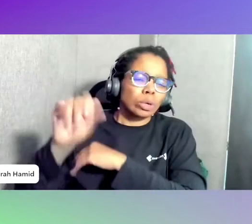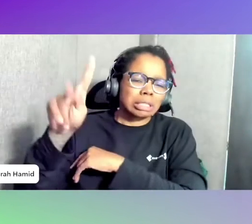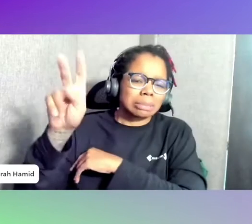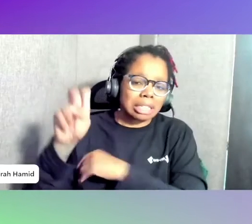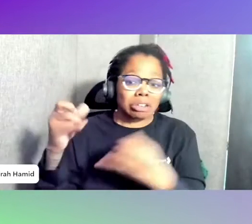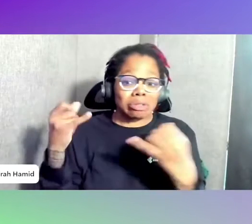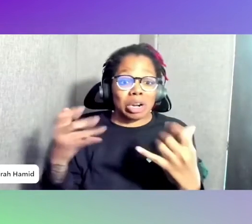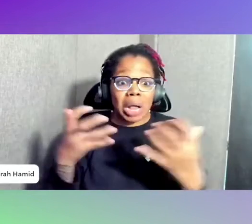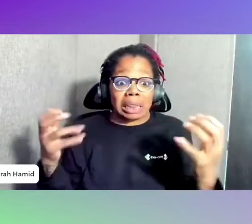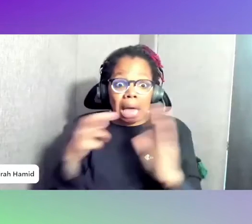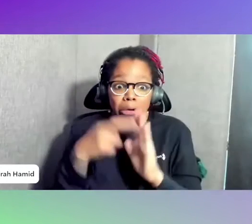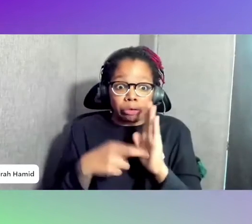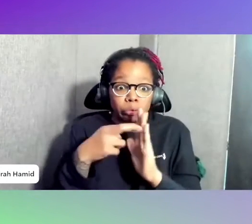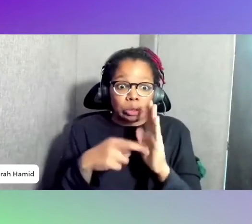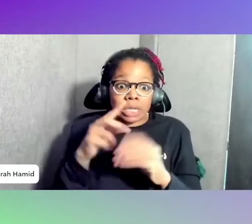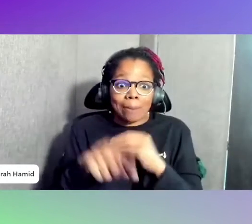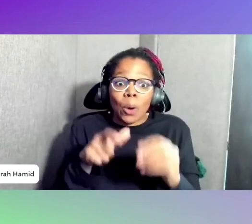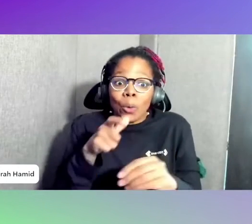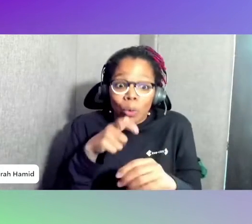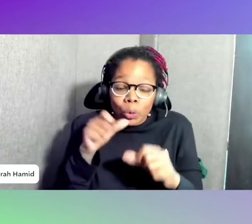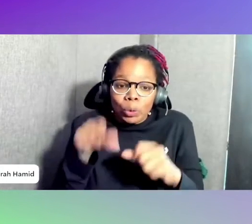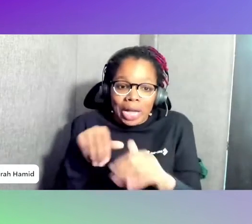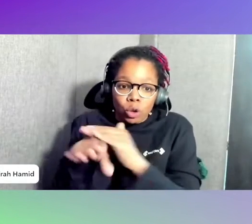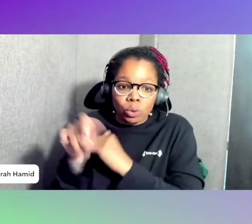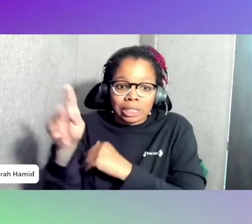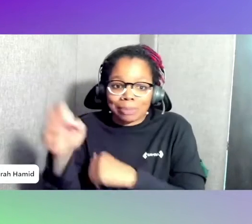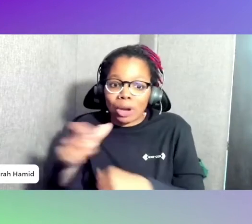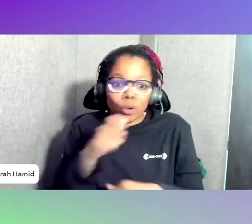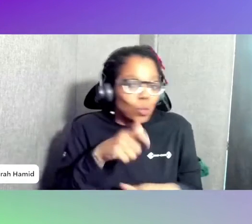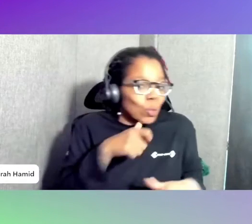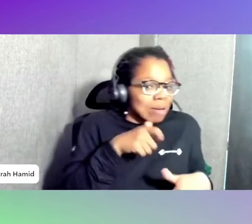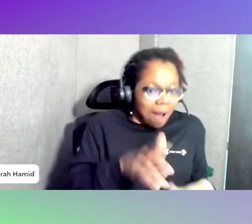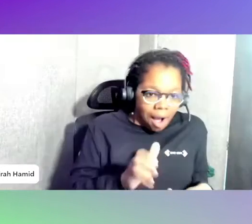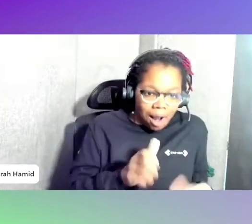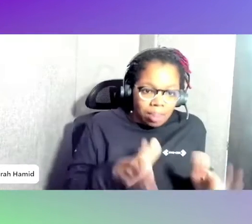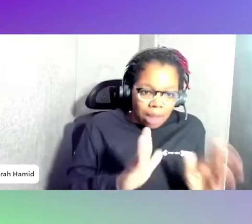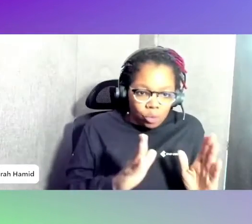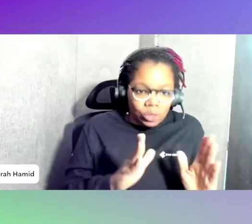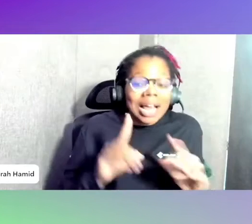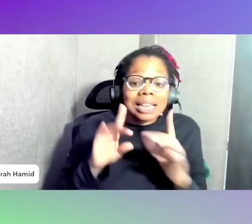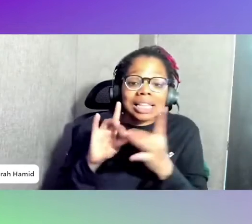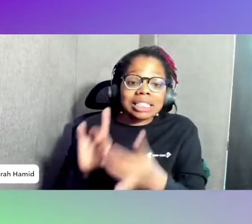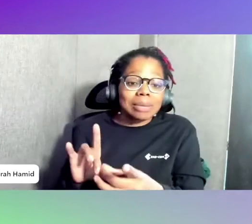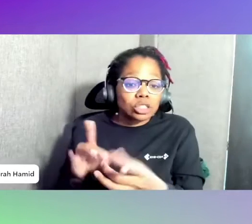space is being democratized within the next 20 to 30 years, and all kinds of people could go to space. Currently